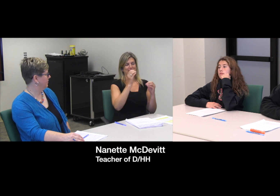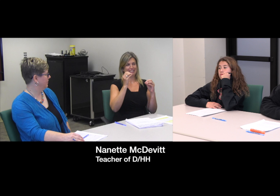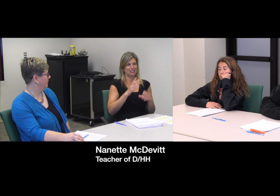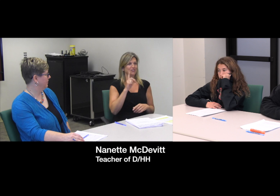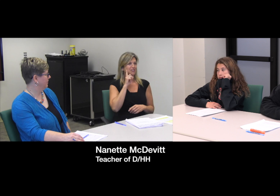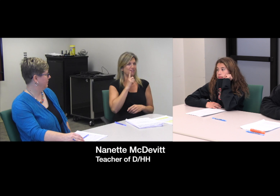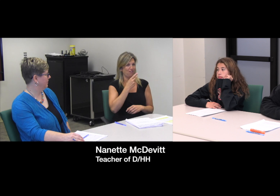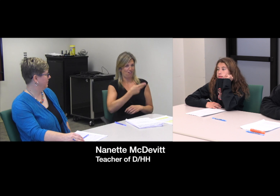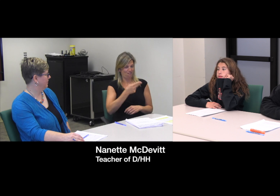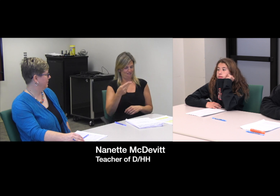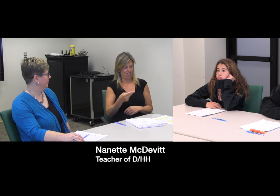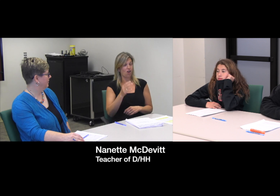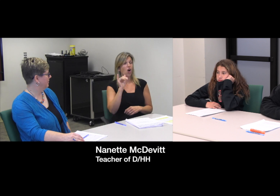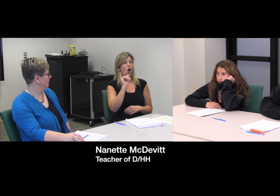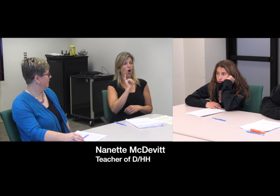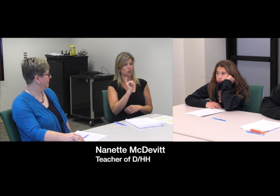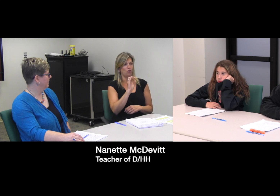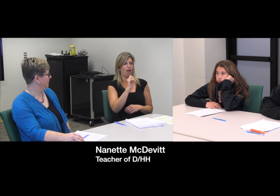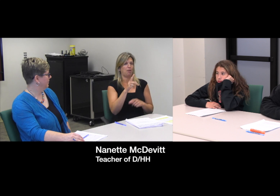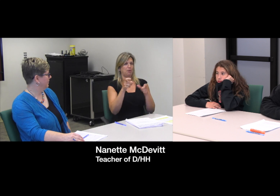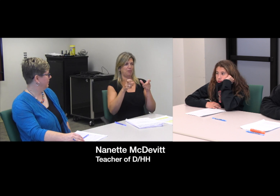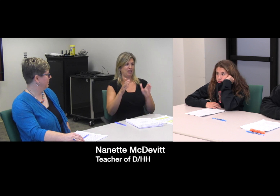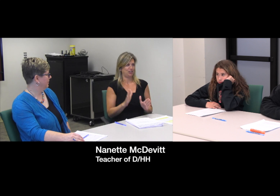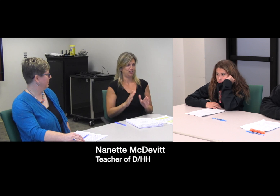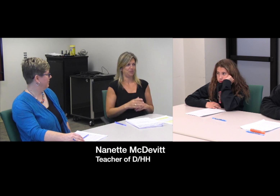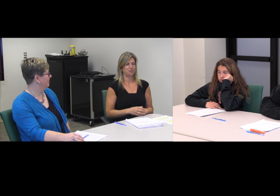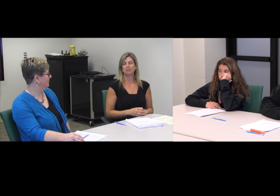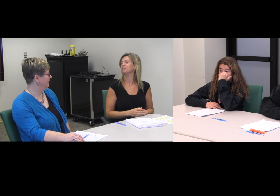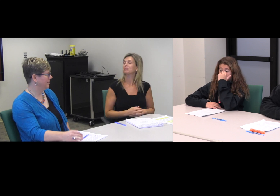I'm Javanna's teacher of deaf/hard of hearing. I'm also the IEP manager.